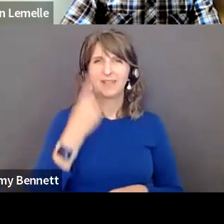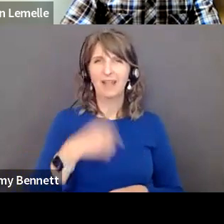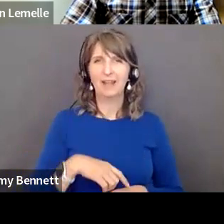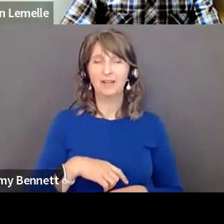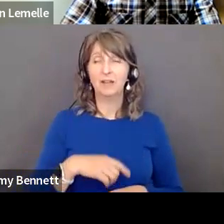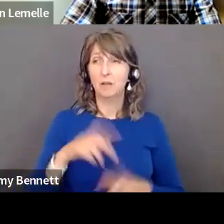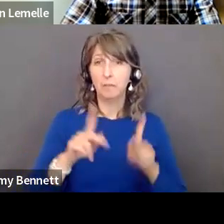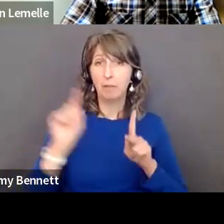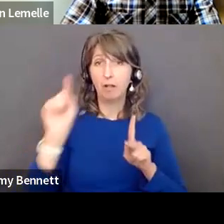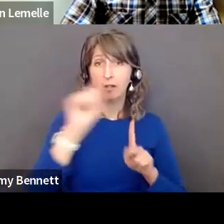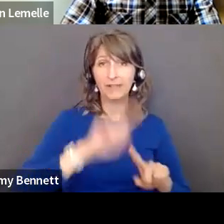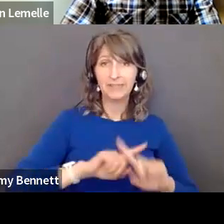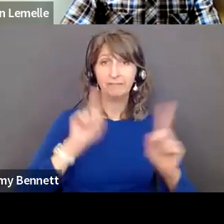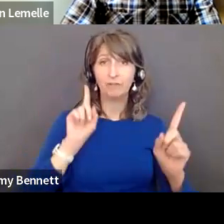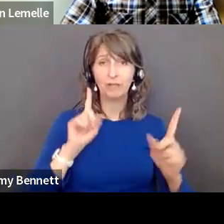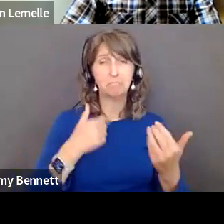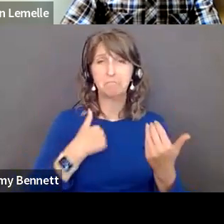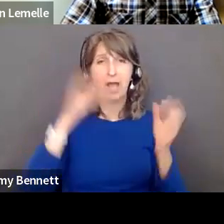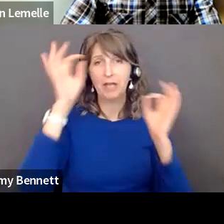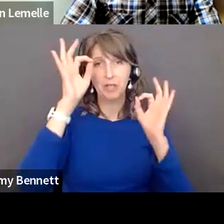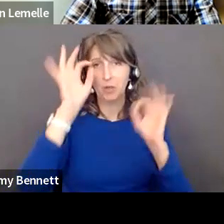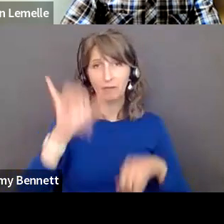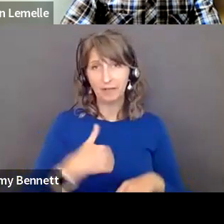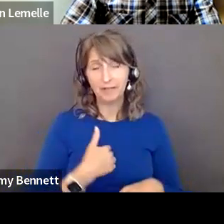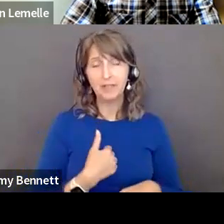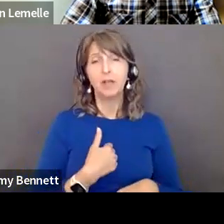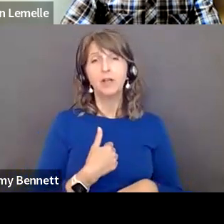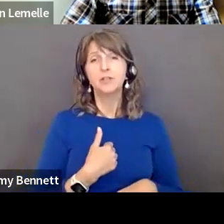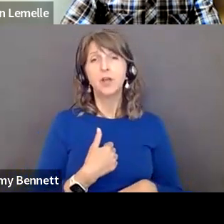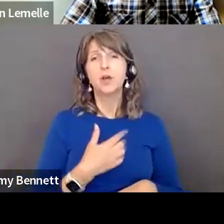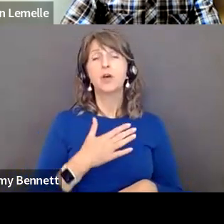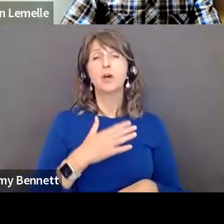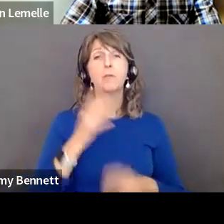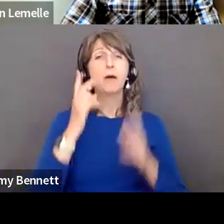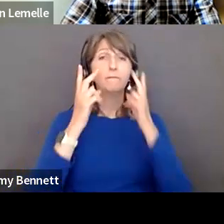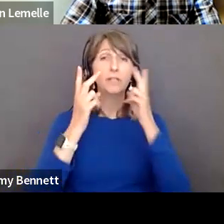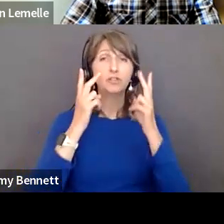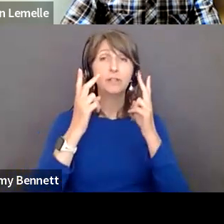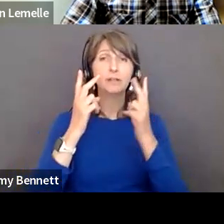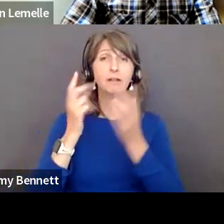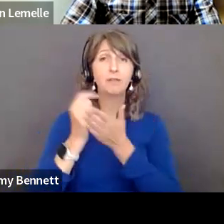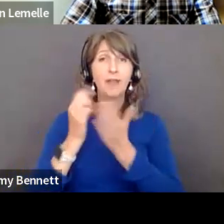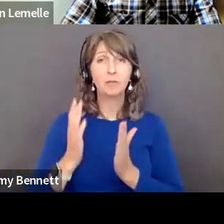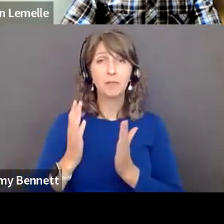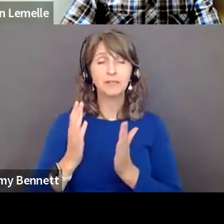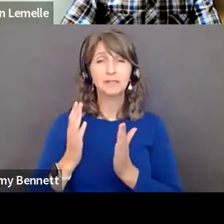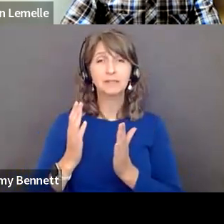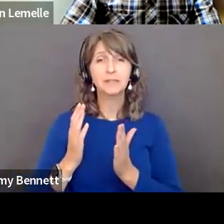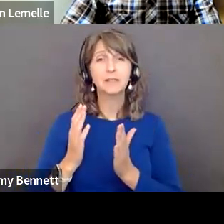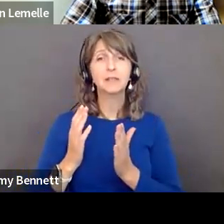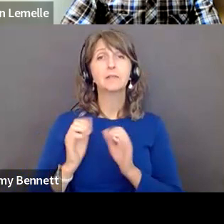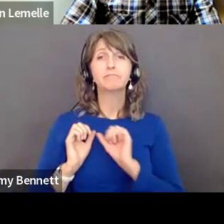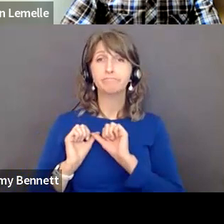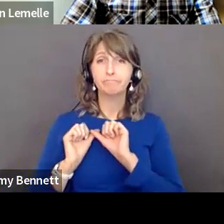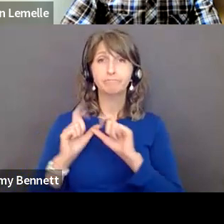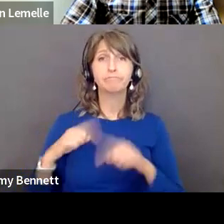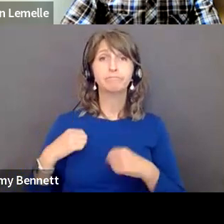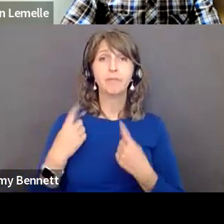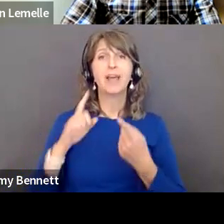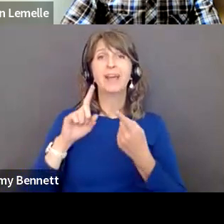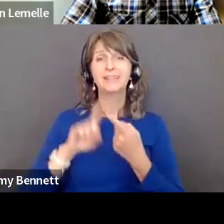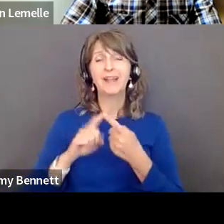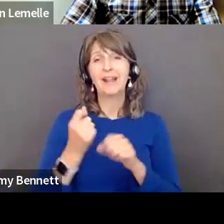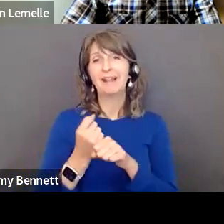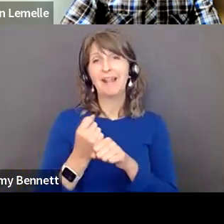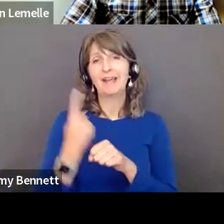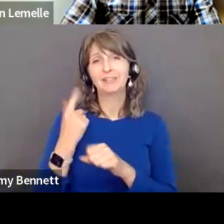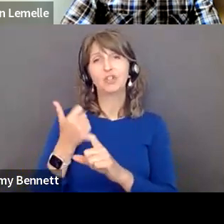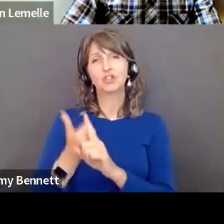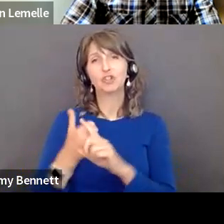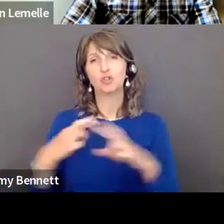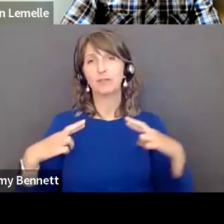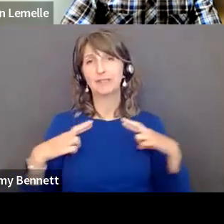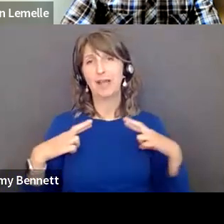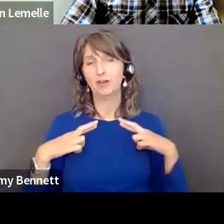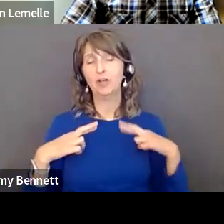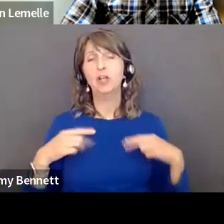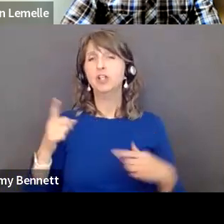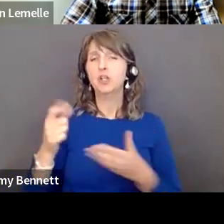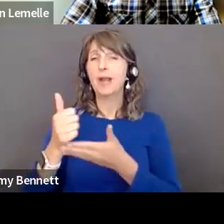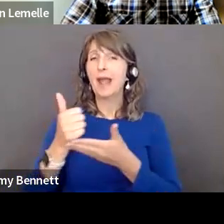And so I had my vision therapist. Until she retired last year. And she would help me express my needs to my teacher enough teachers.